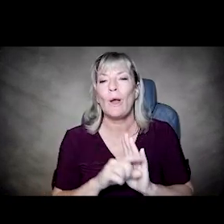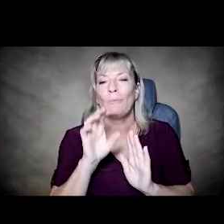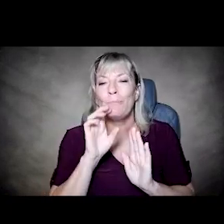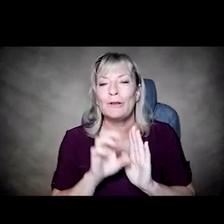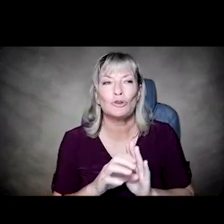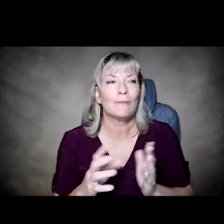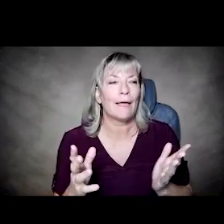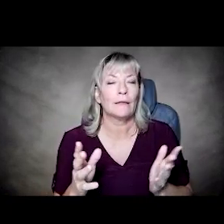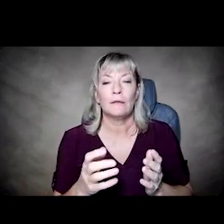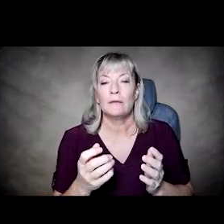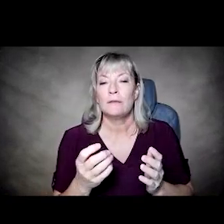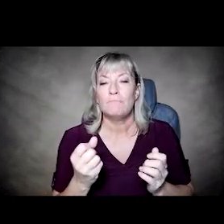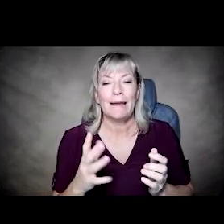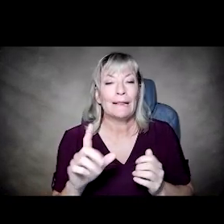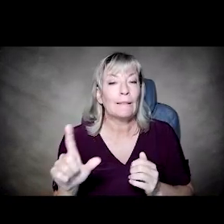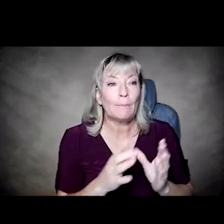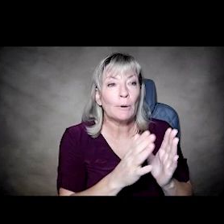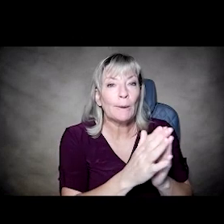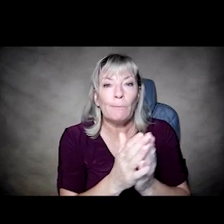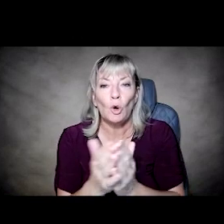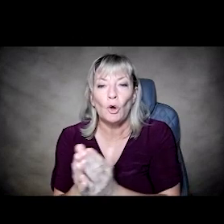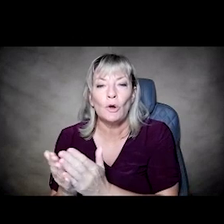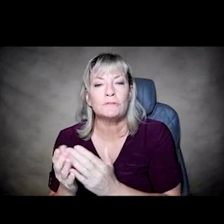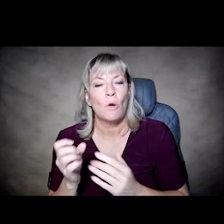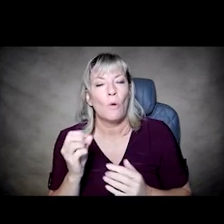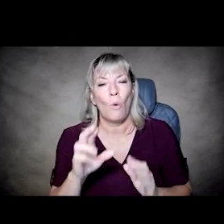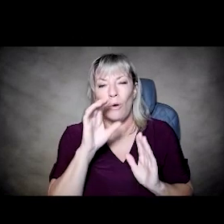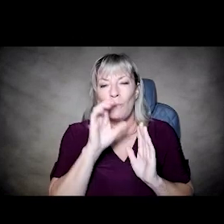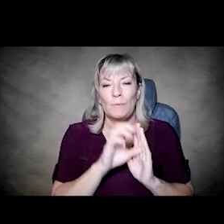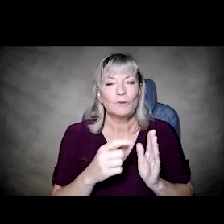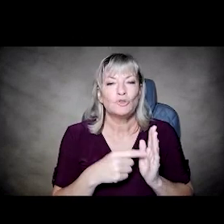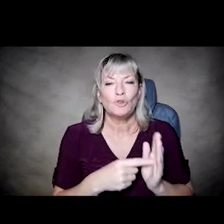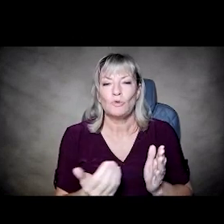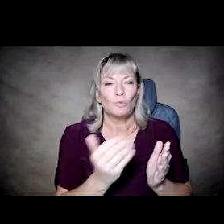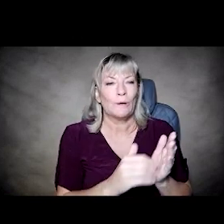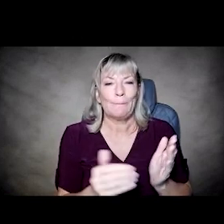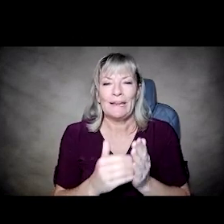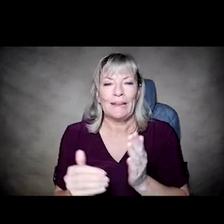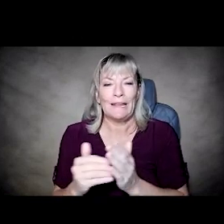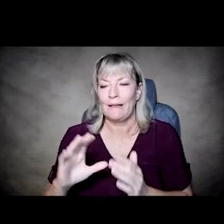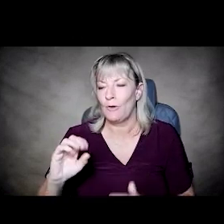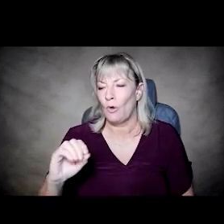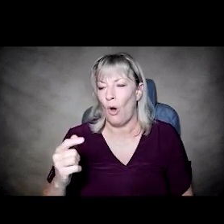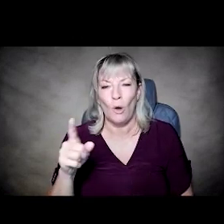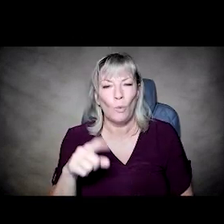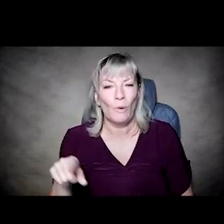or a graphic that show repeating cog wheels—this is simply decorative. I would artifact this image